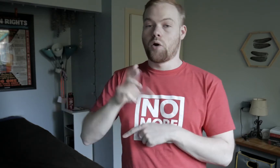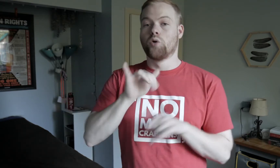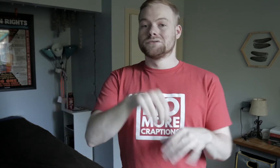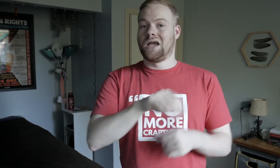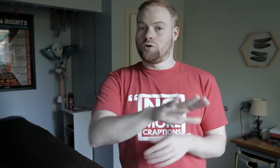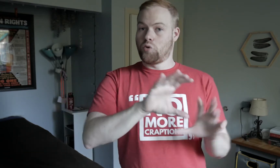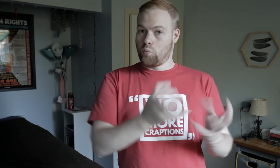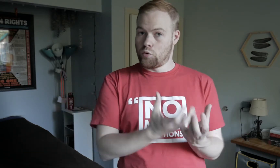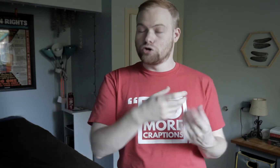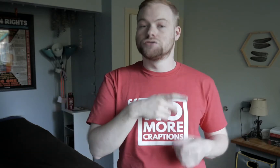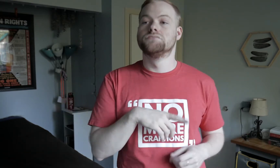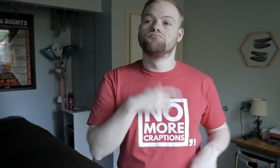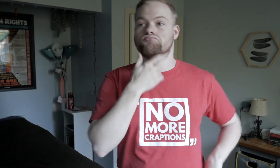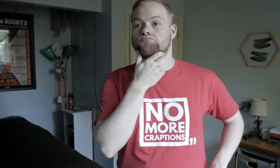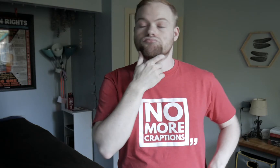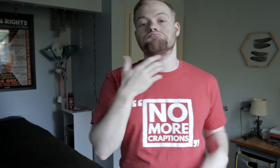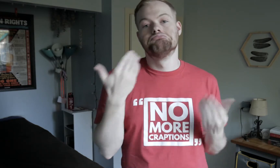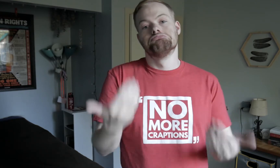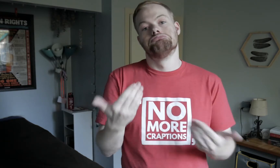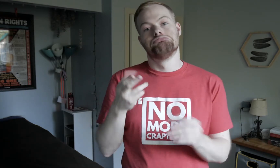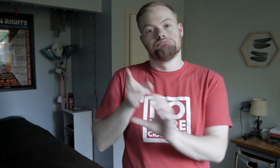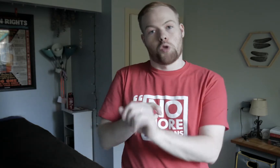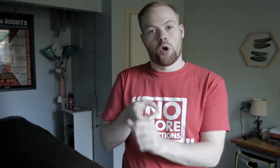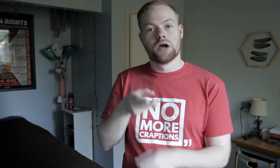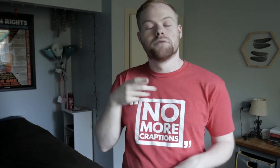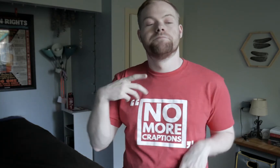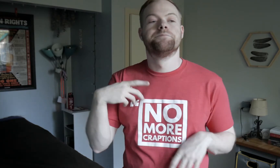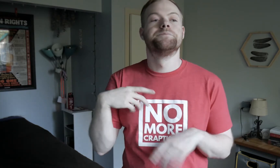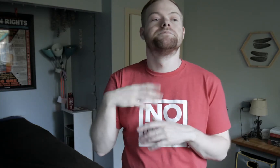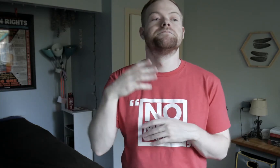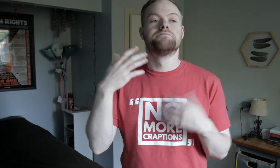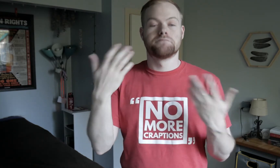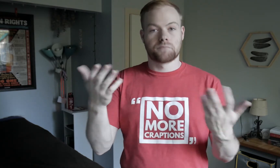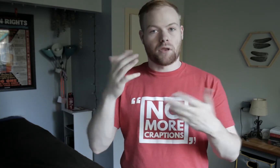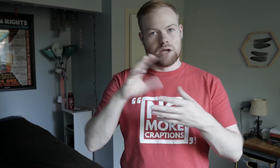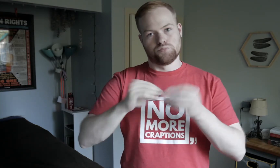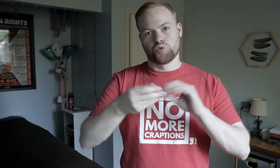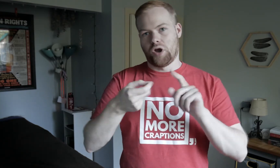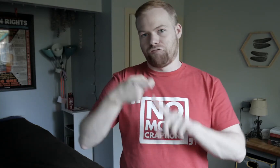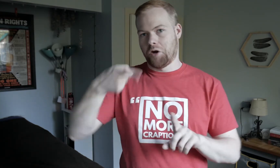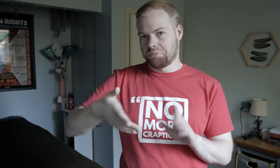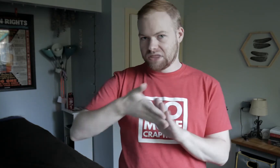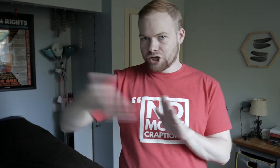or stay in his world. He decided to join. The story goes from there.